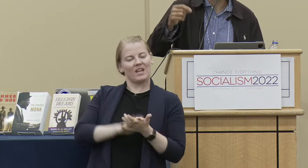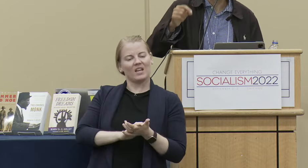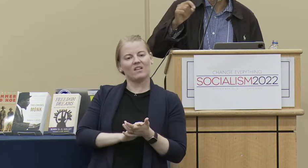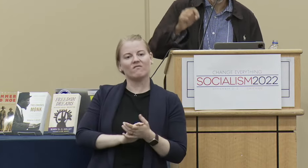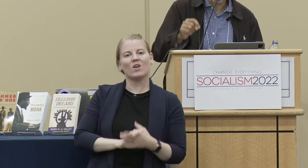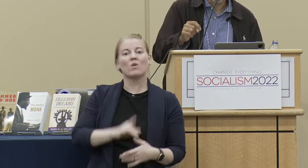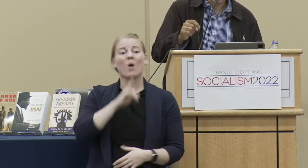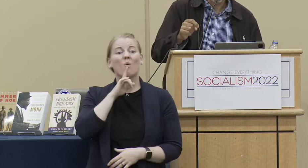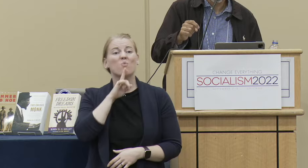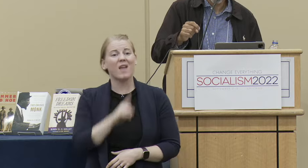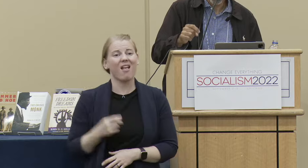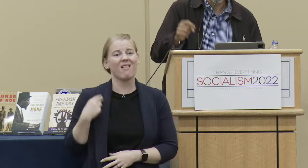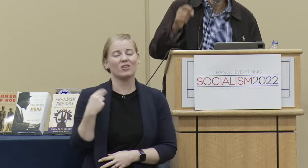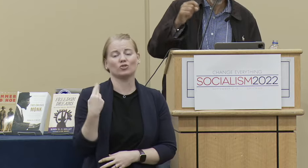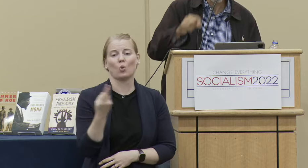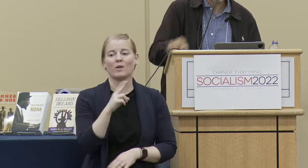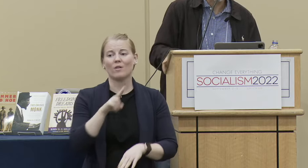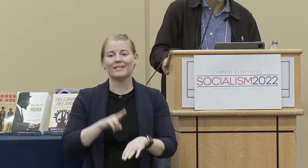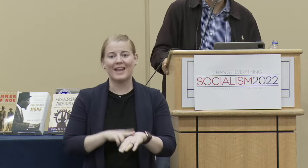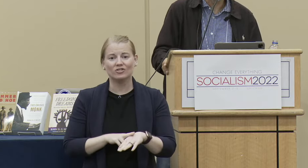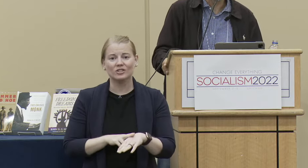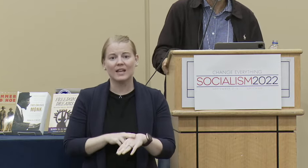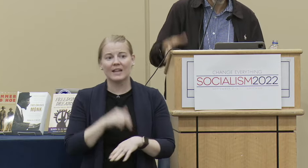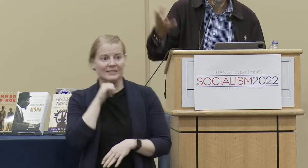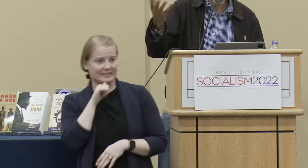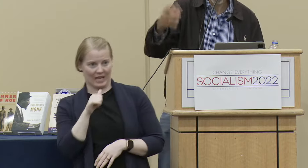some of those cats believe that there were real historical